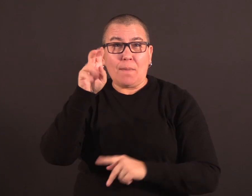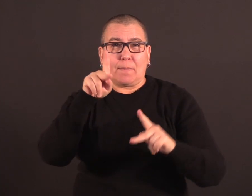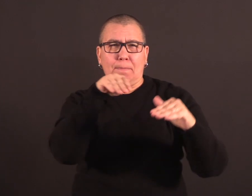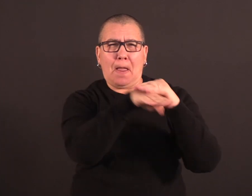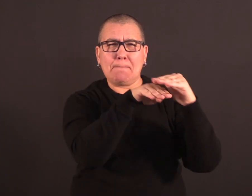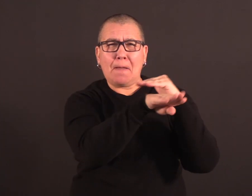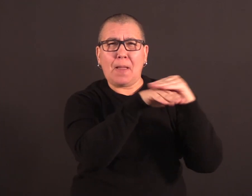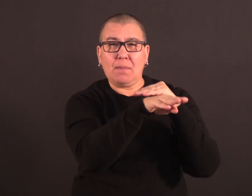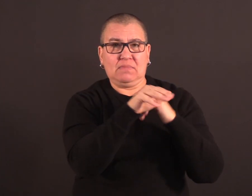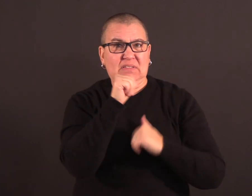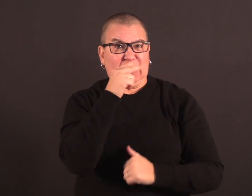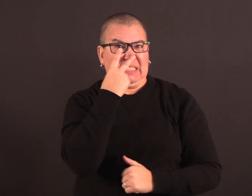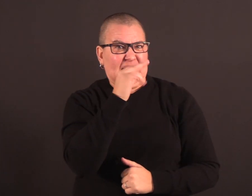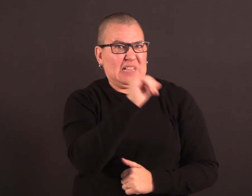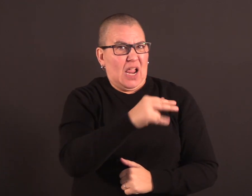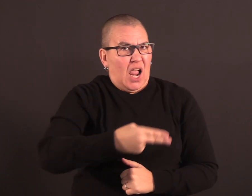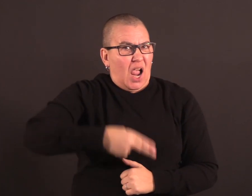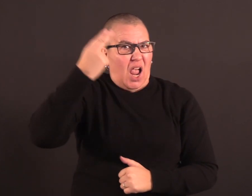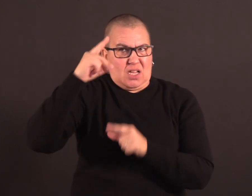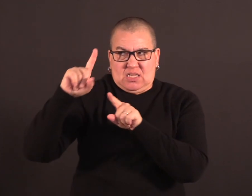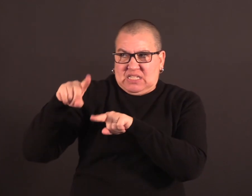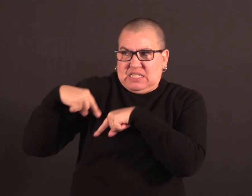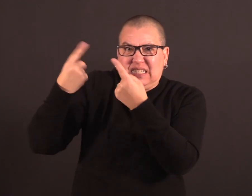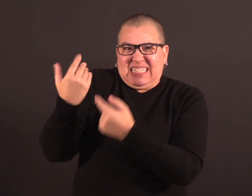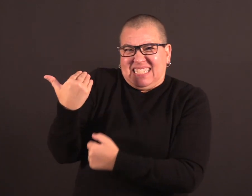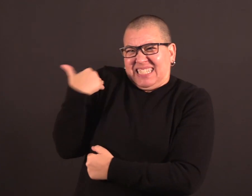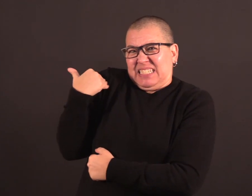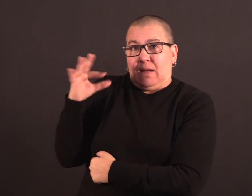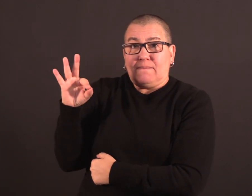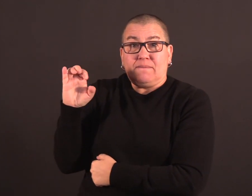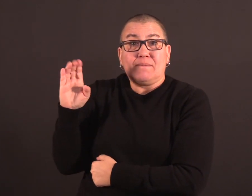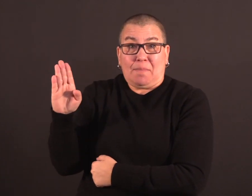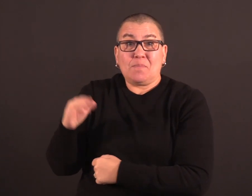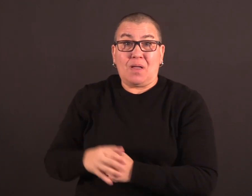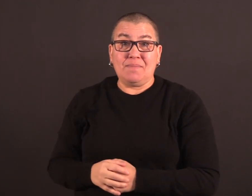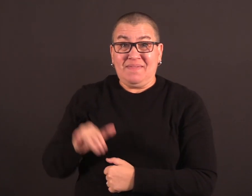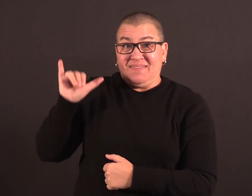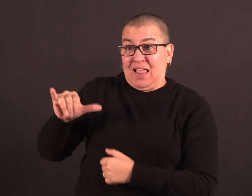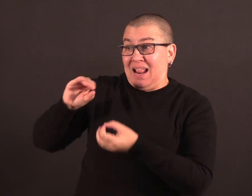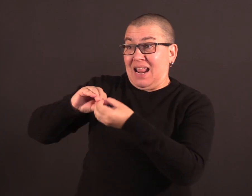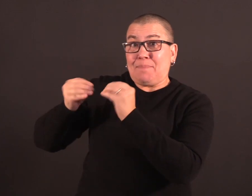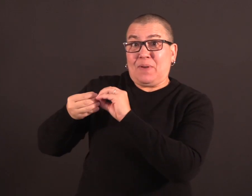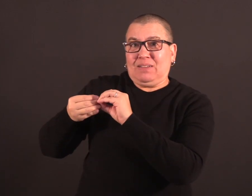reaching over 400 for the second week in a row after not exceeding that benchmark since